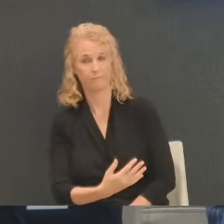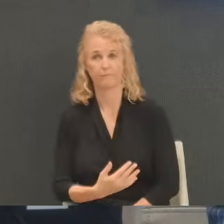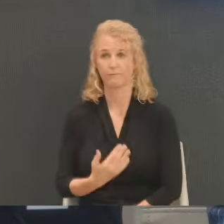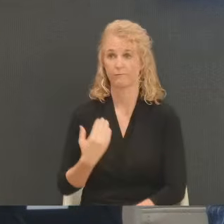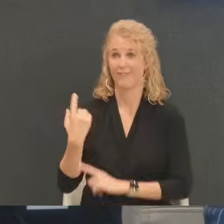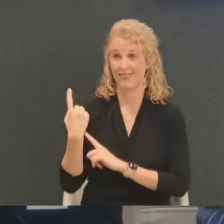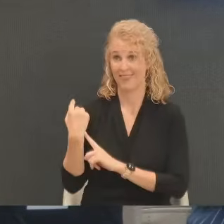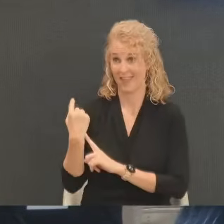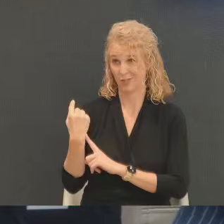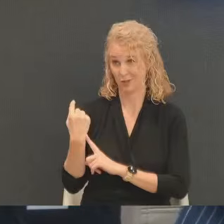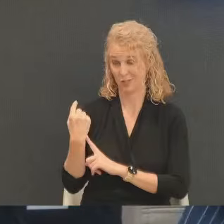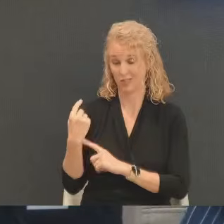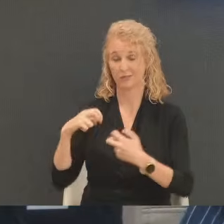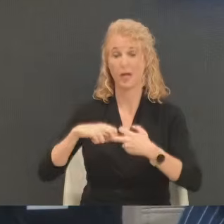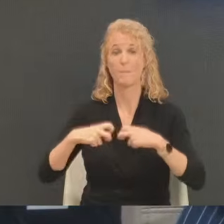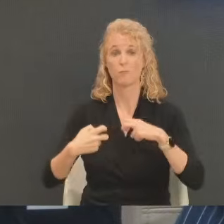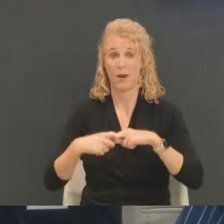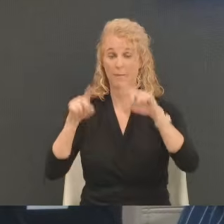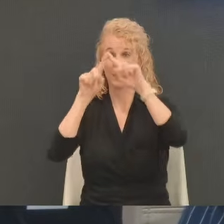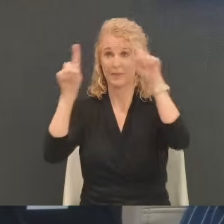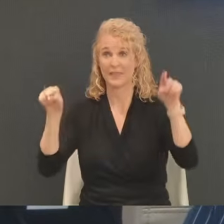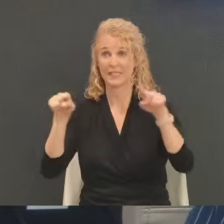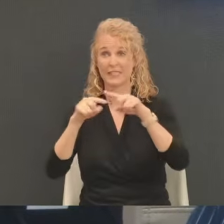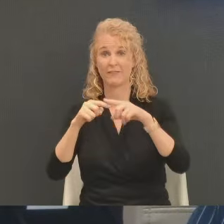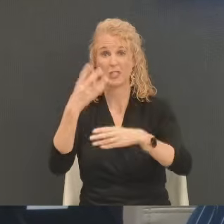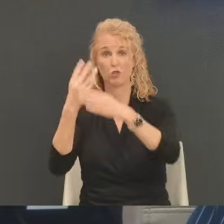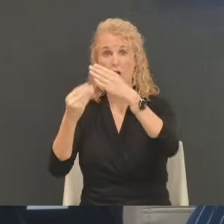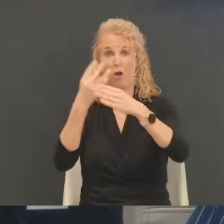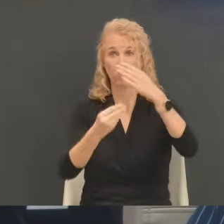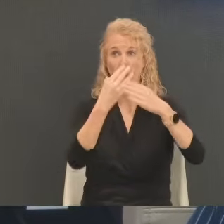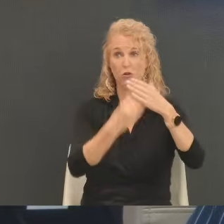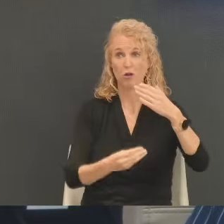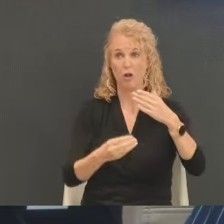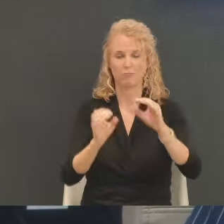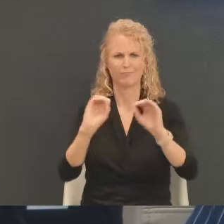last time we sold the TVs and then we didn't have TVs and boxes and those kind of things.